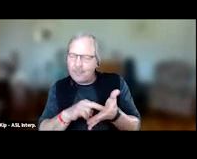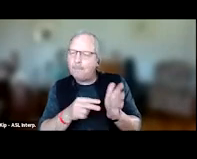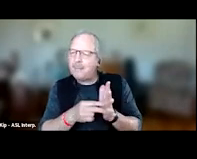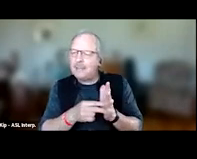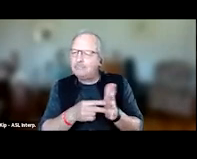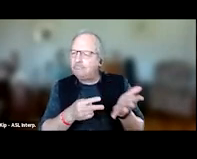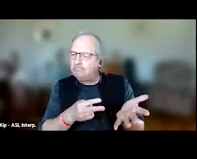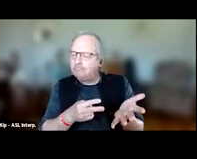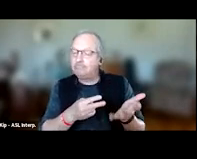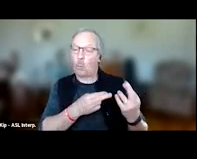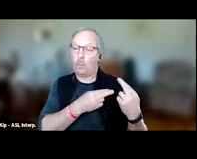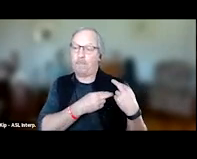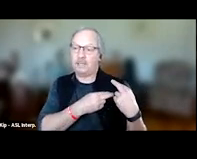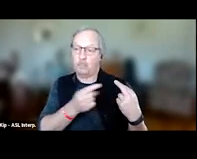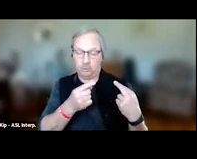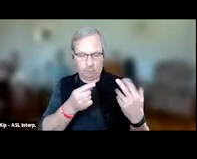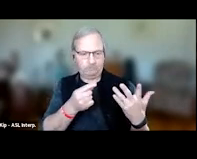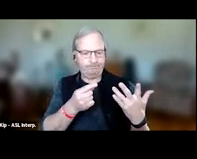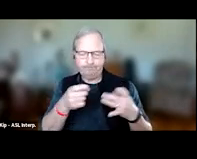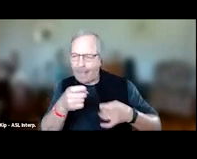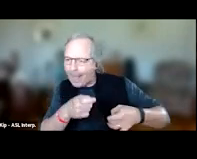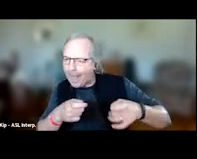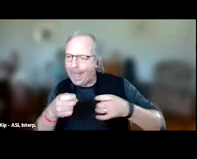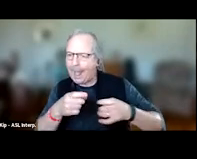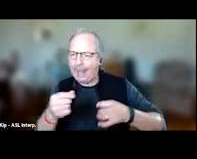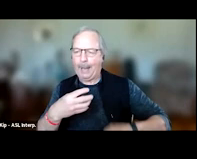we are responsible to handling any complaints,